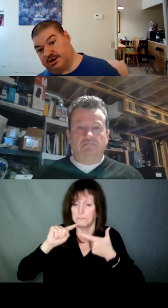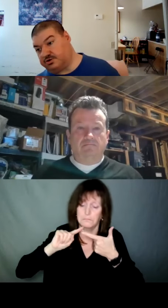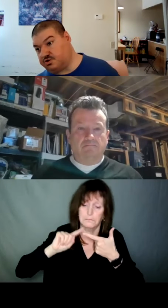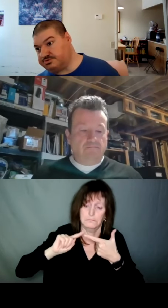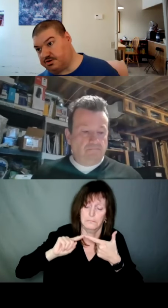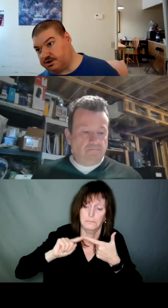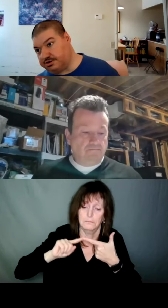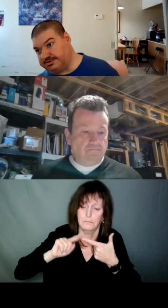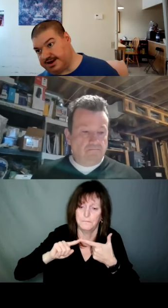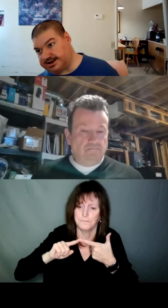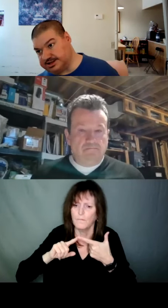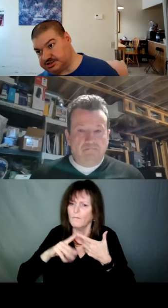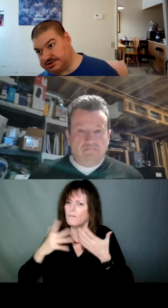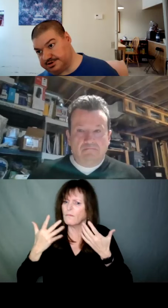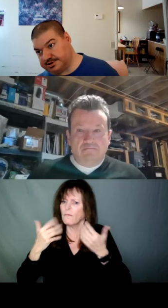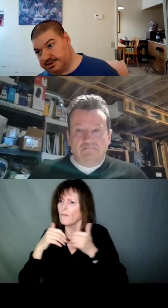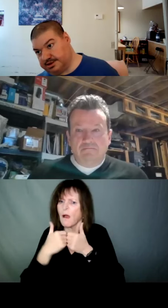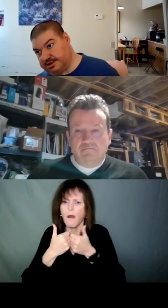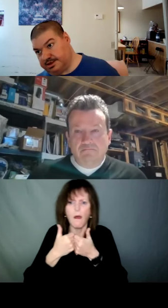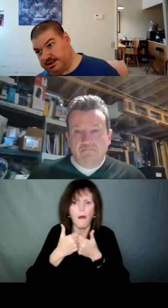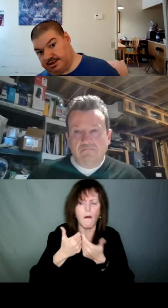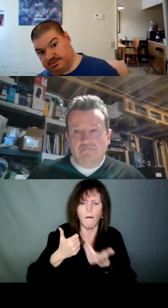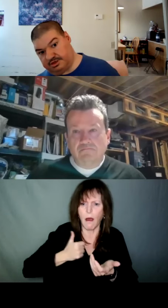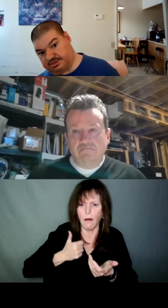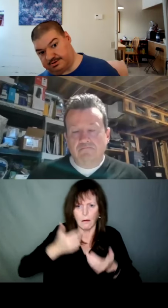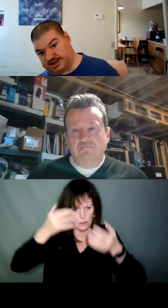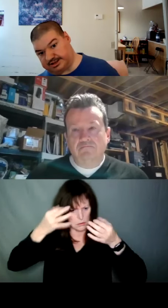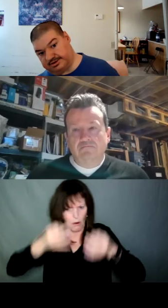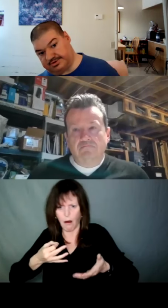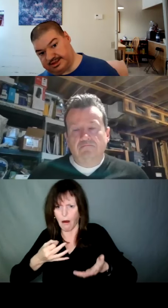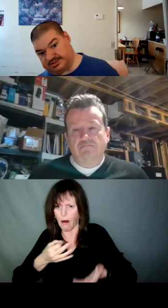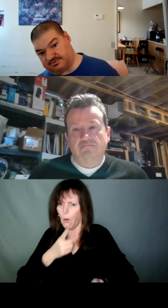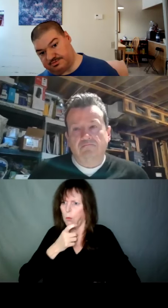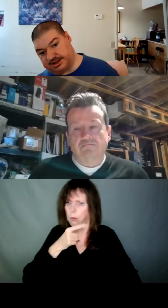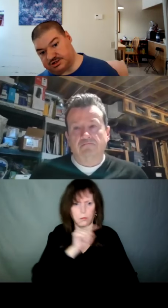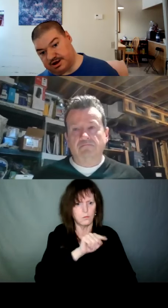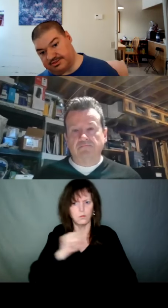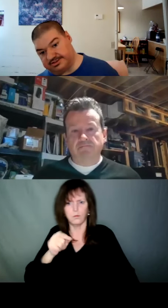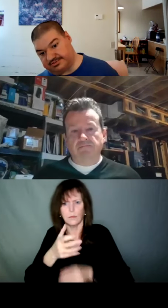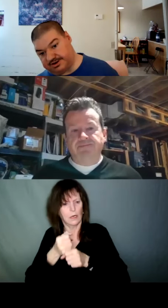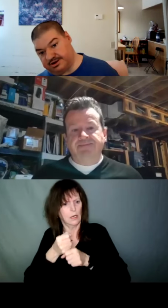, effectiveness and safety in Canada. The second objective